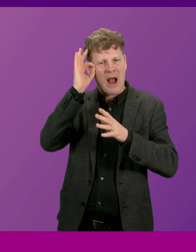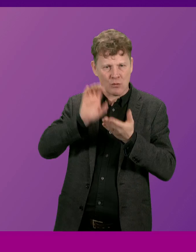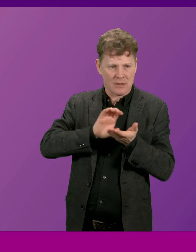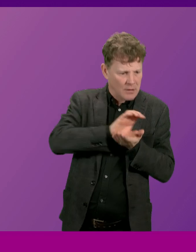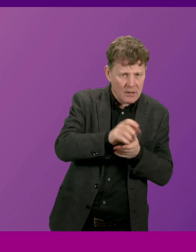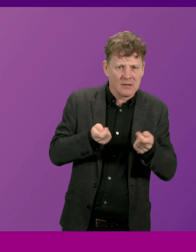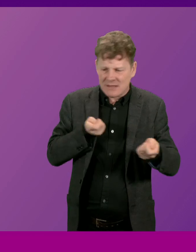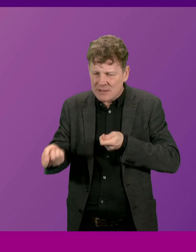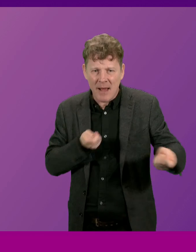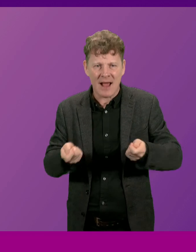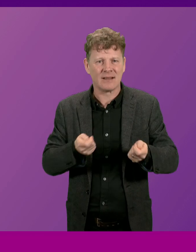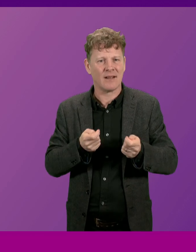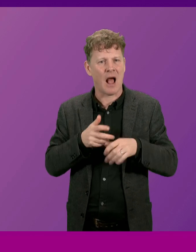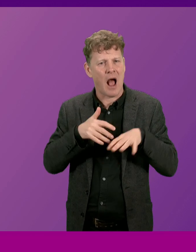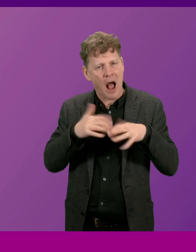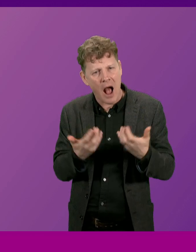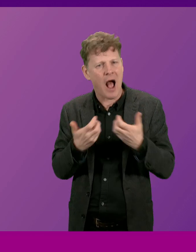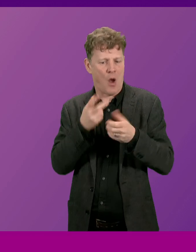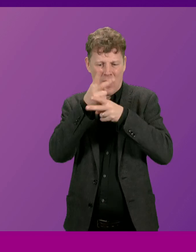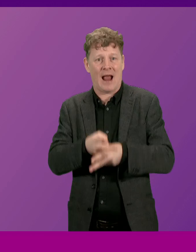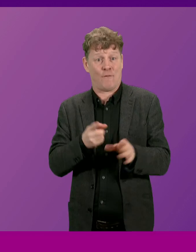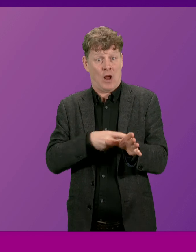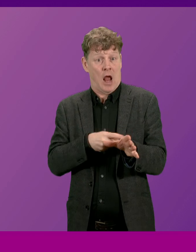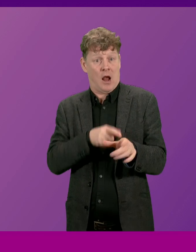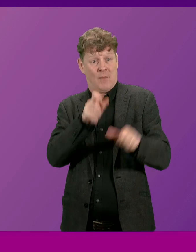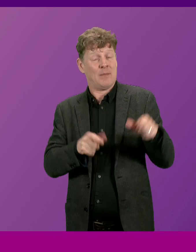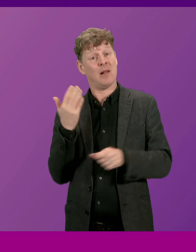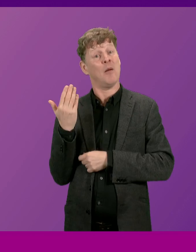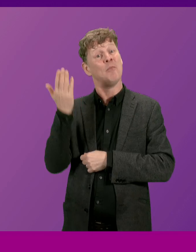for care-experienced young people, because it has now shifted its balance away from services